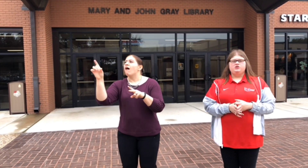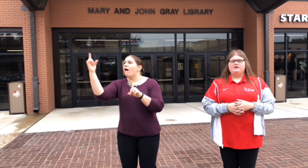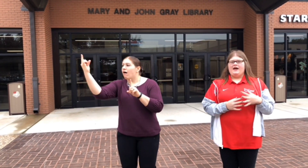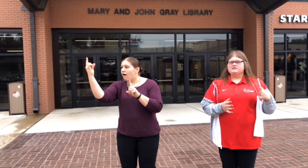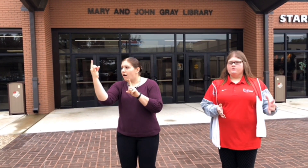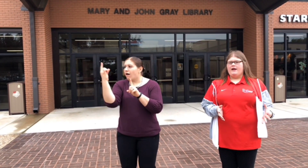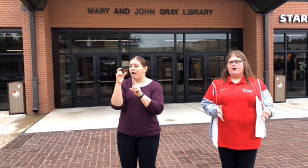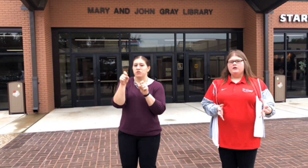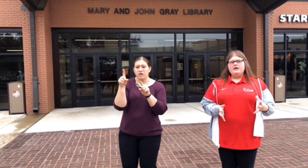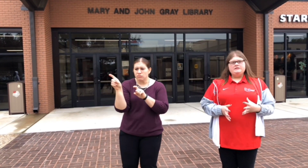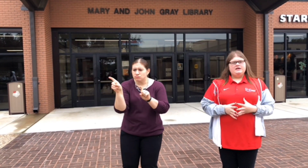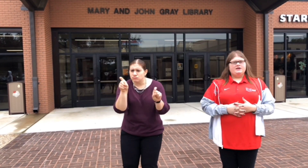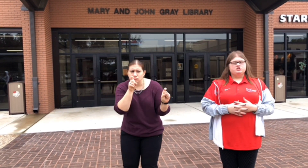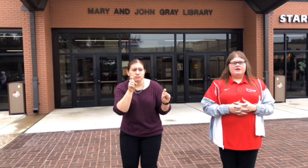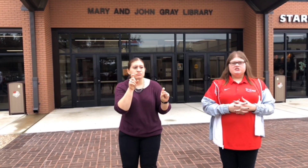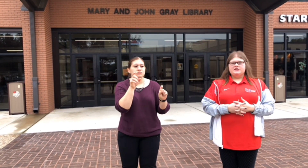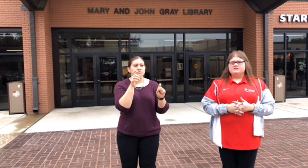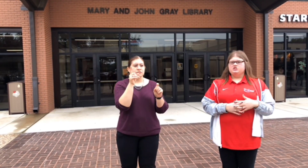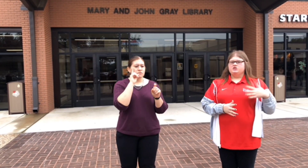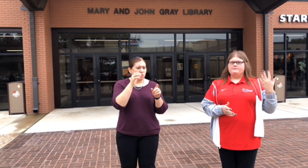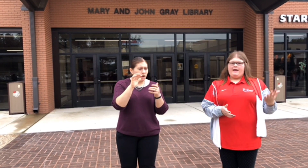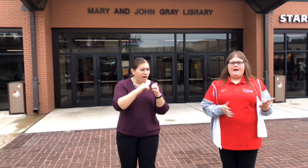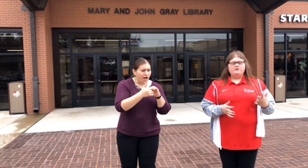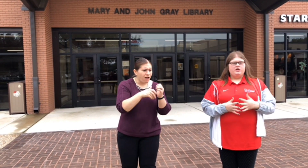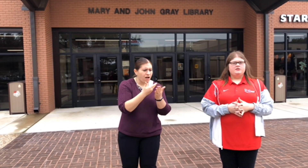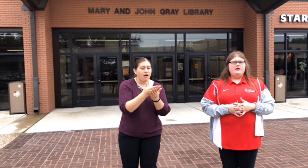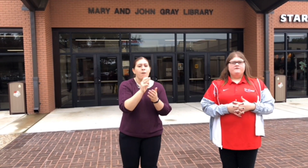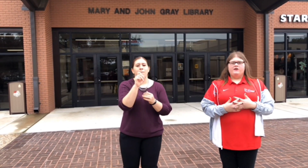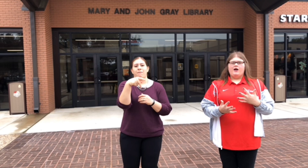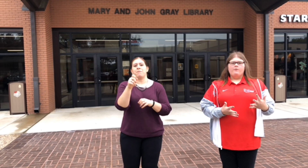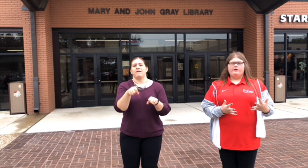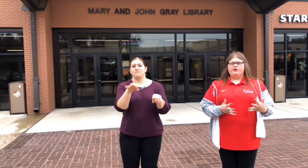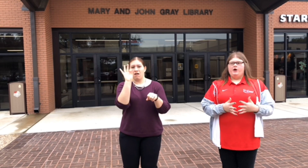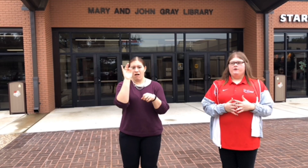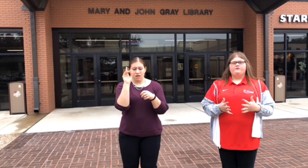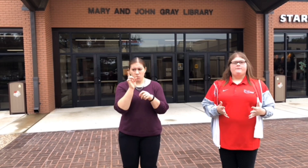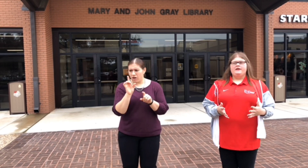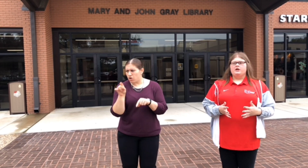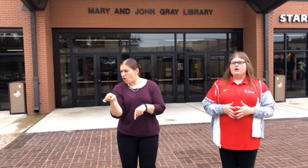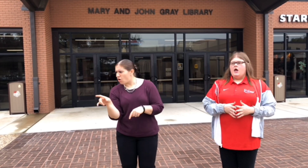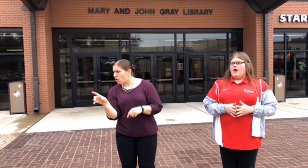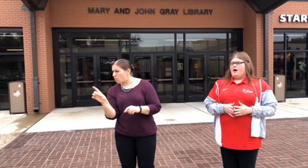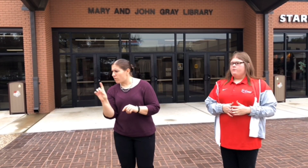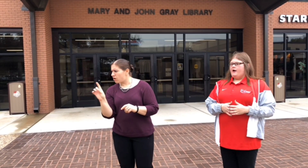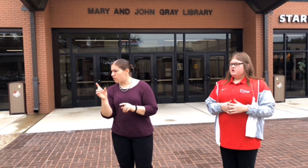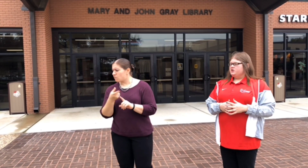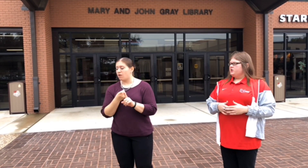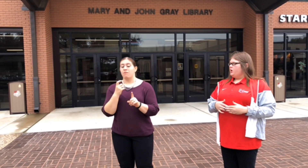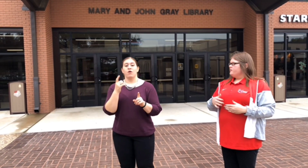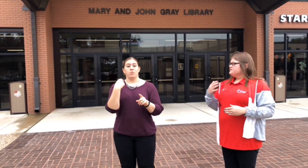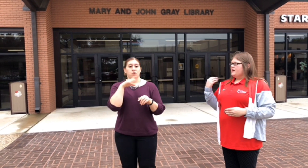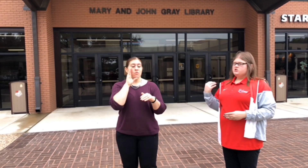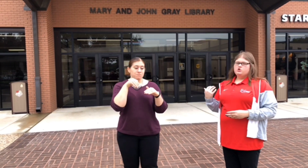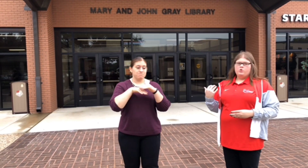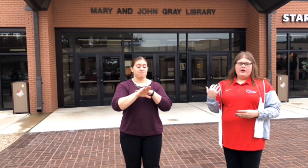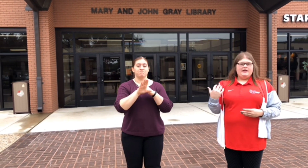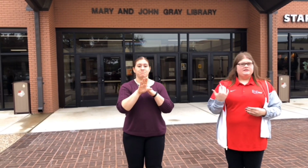you can ask around to ask directions, there's a map so you can figure out where you're going from here. We're actually going to go inside and tour it and